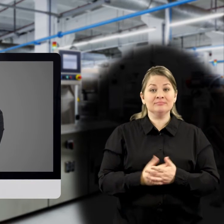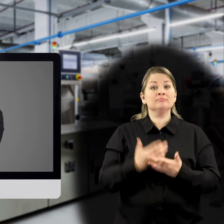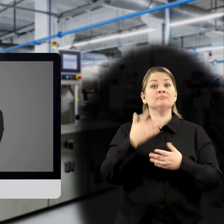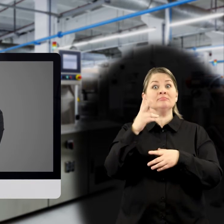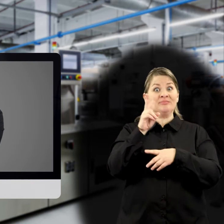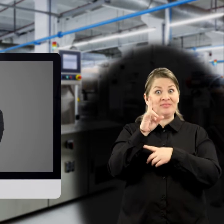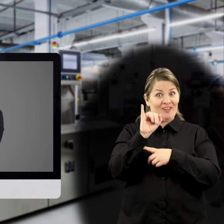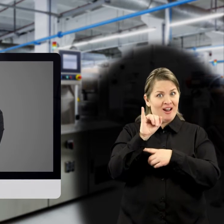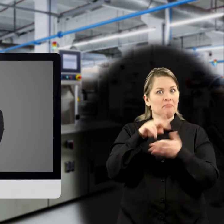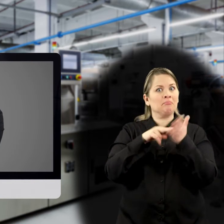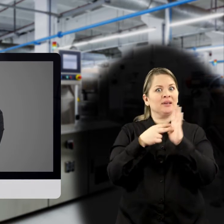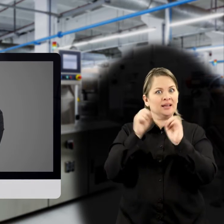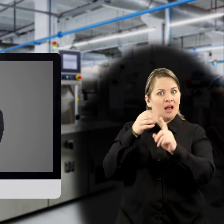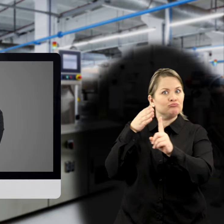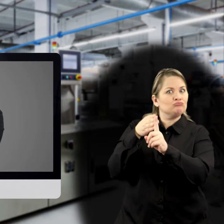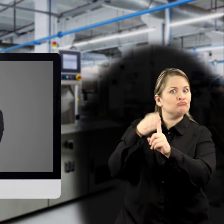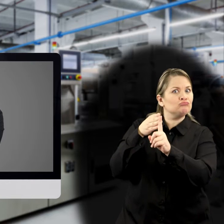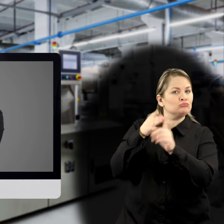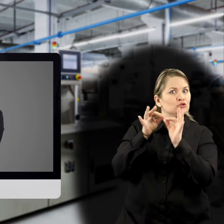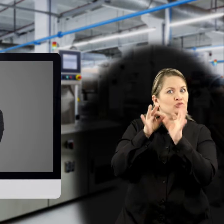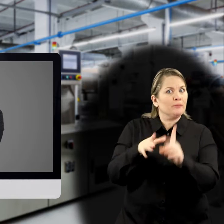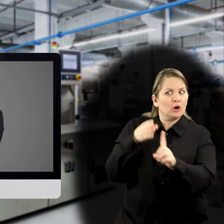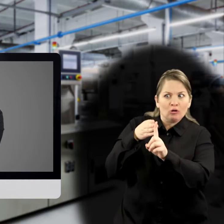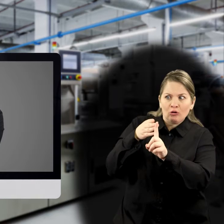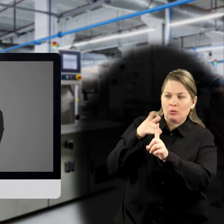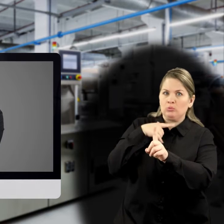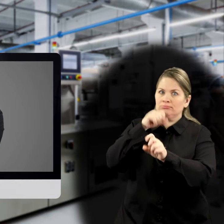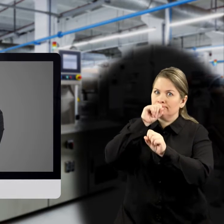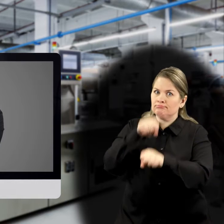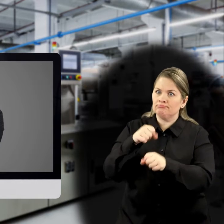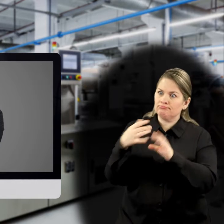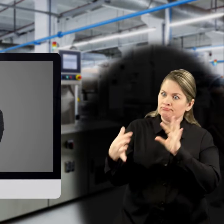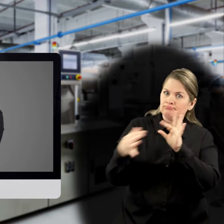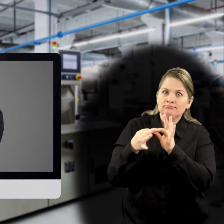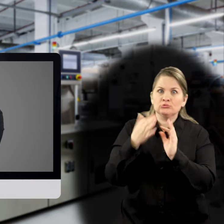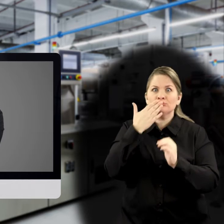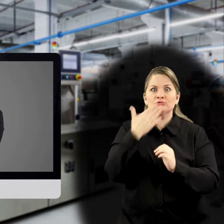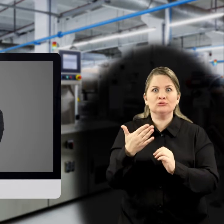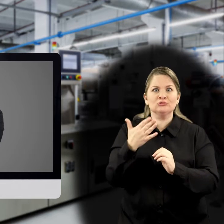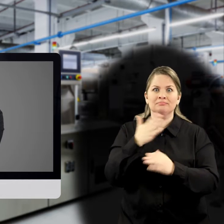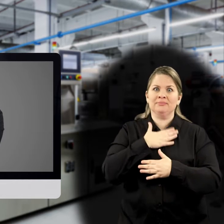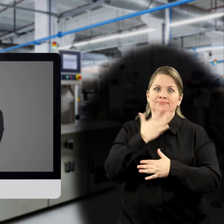VRI also allows you to build a relationship with a specific interpreter and